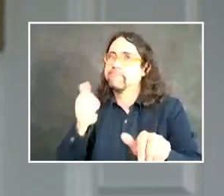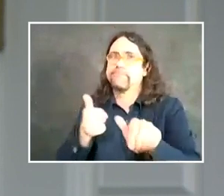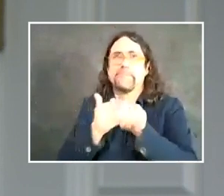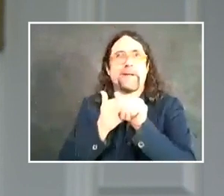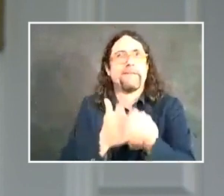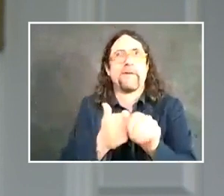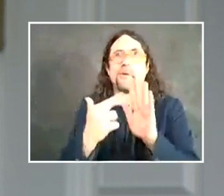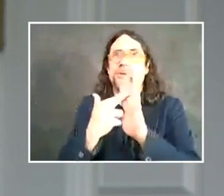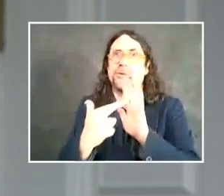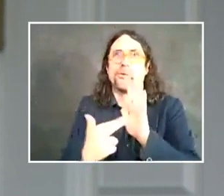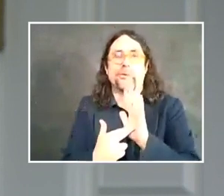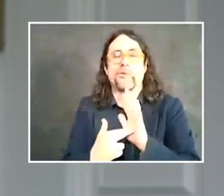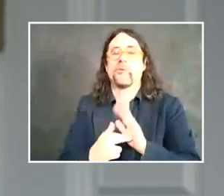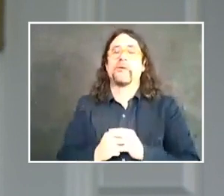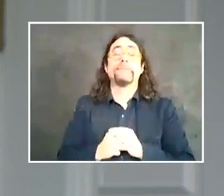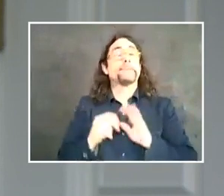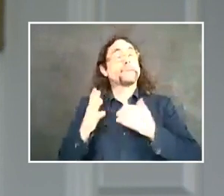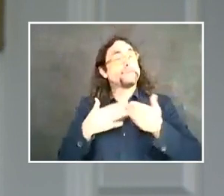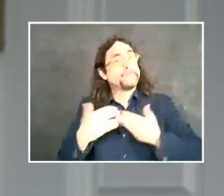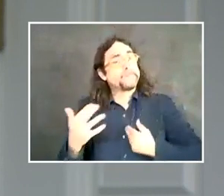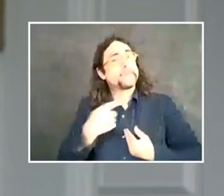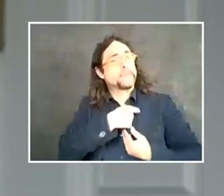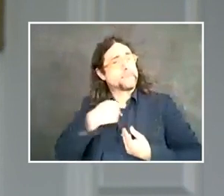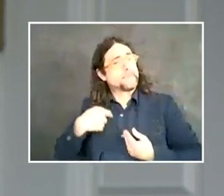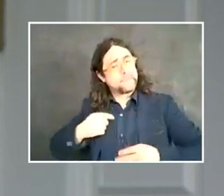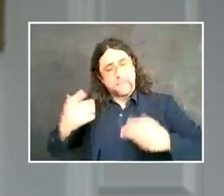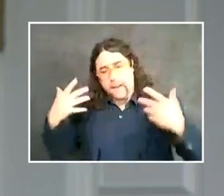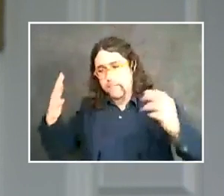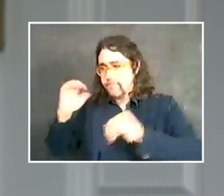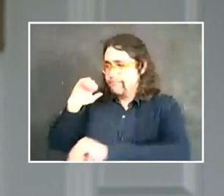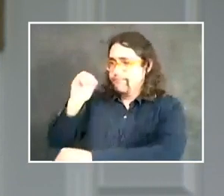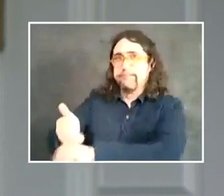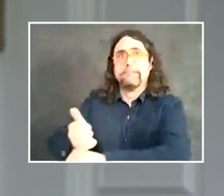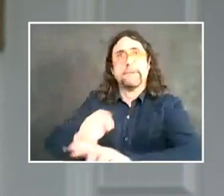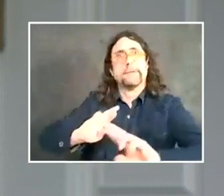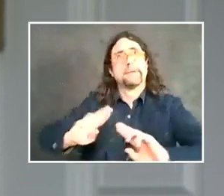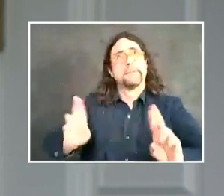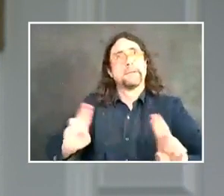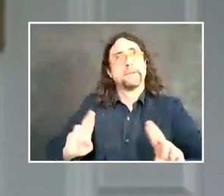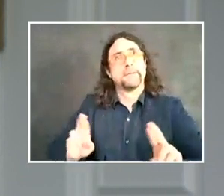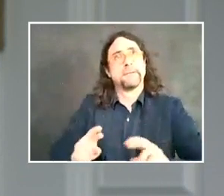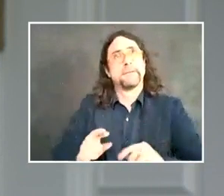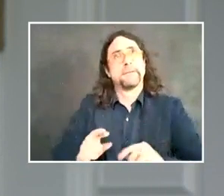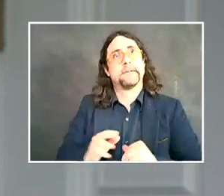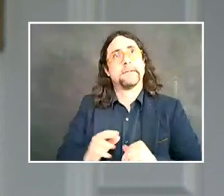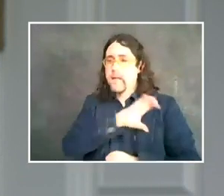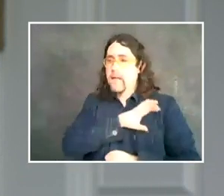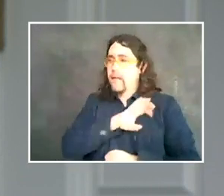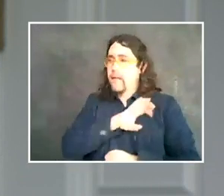INTO PLACE. A NUMBER OF OFFICERS WERE DETAILED. IN THE UNLIKELY EVENT THAT